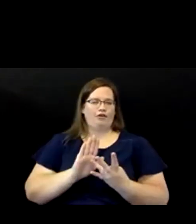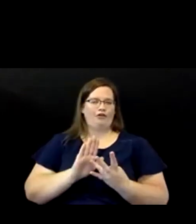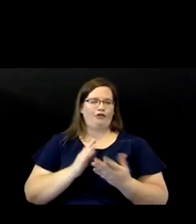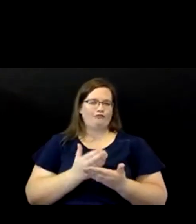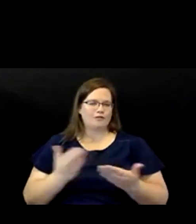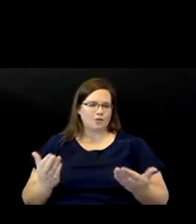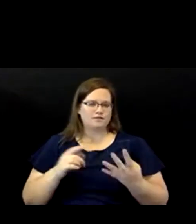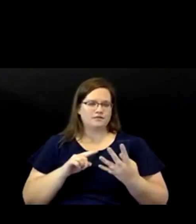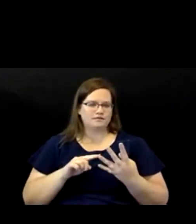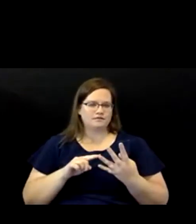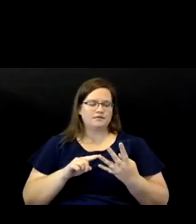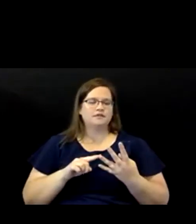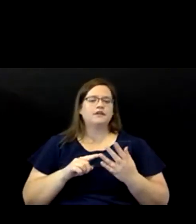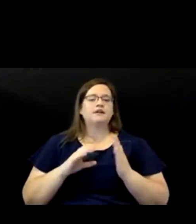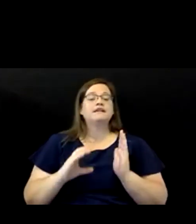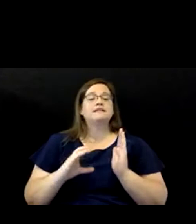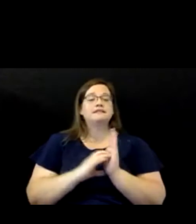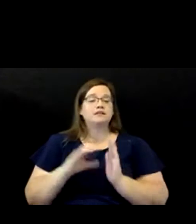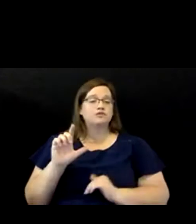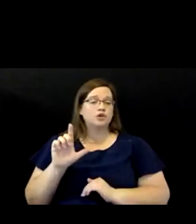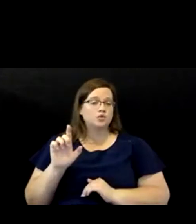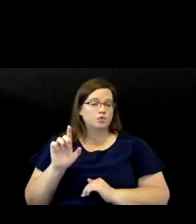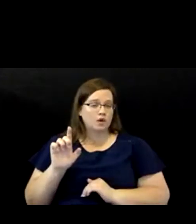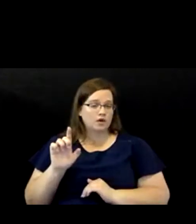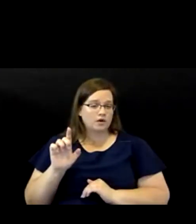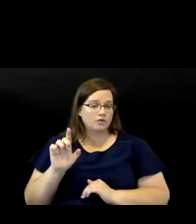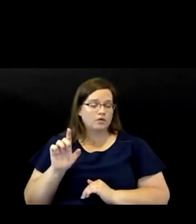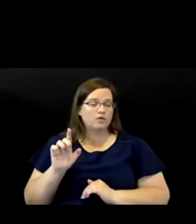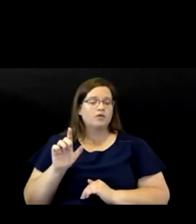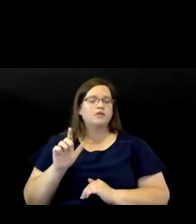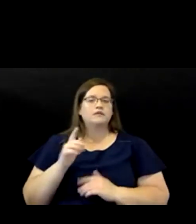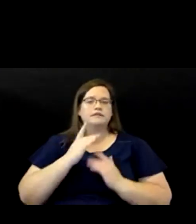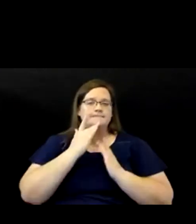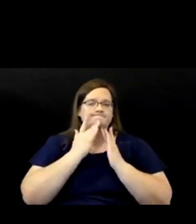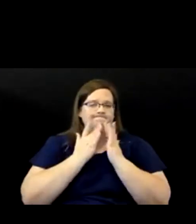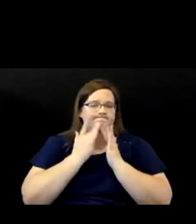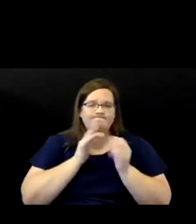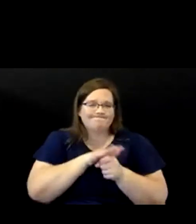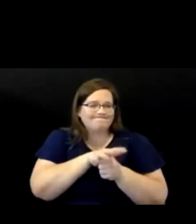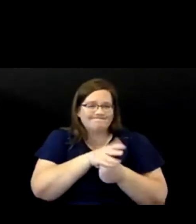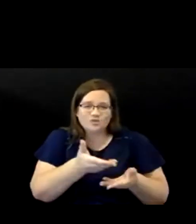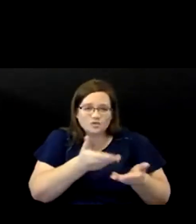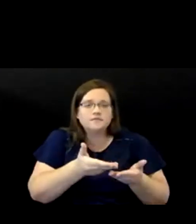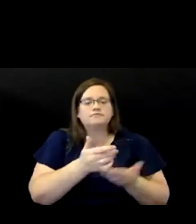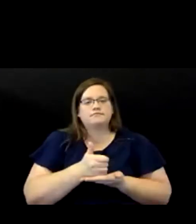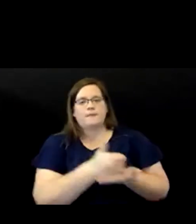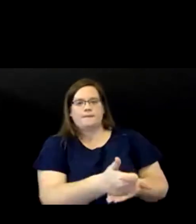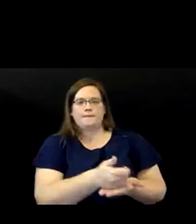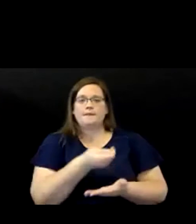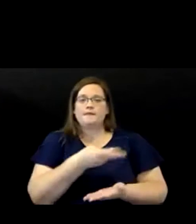Section 21, our funding to address traditionally underserved populations. We have a couple of awards. These are pretty small, but